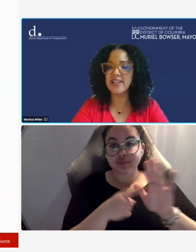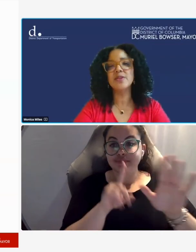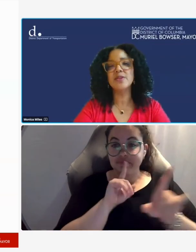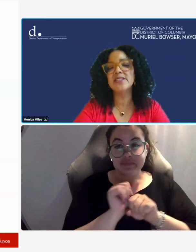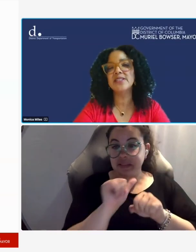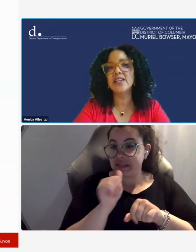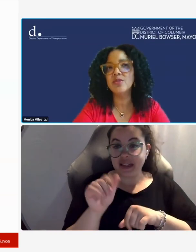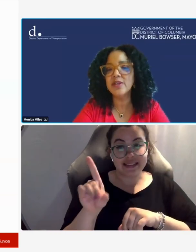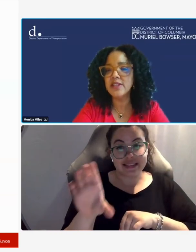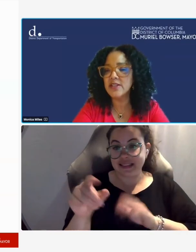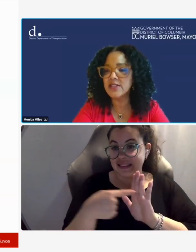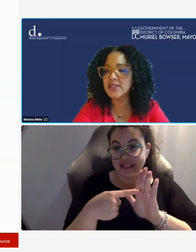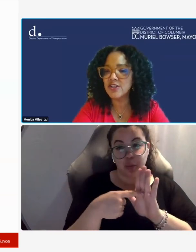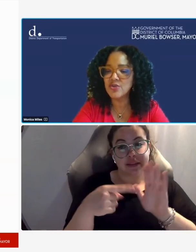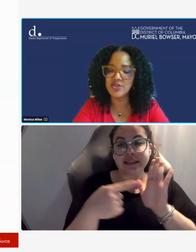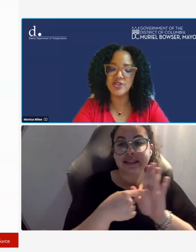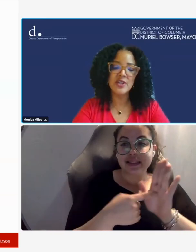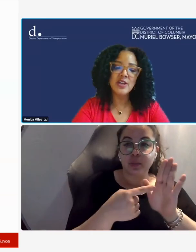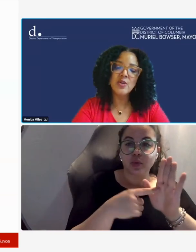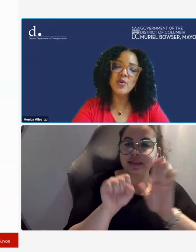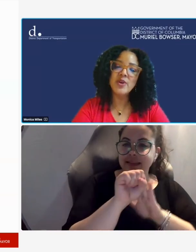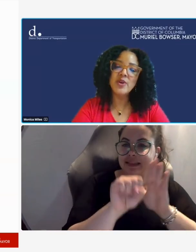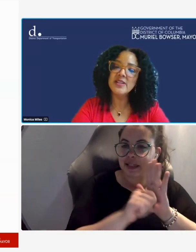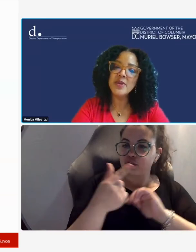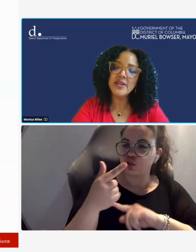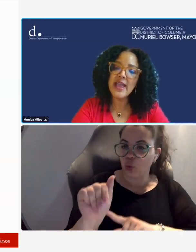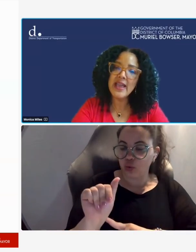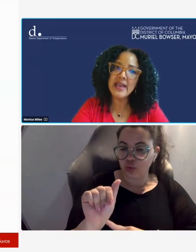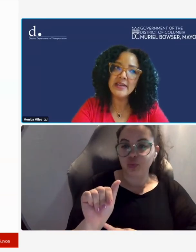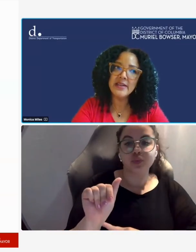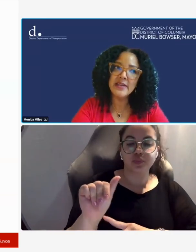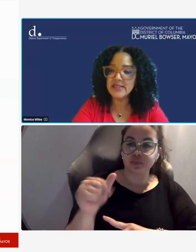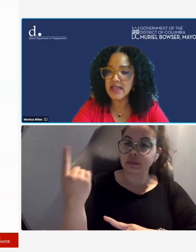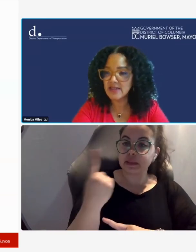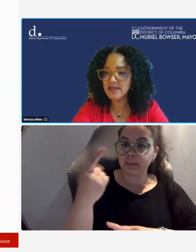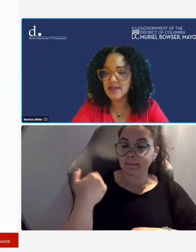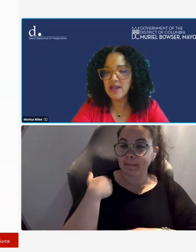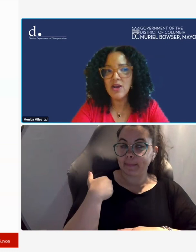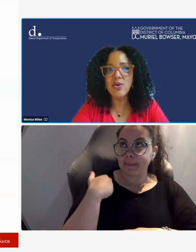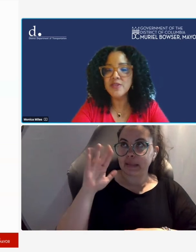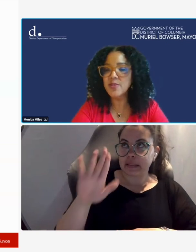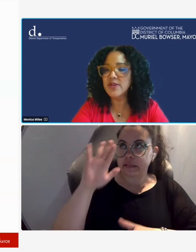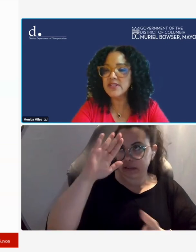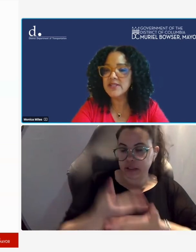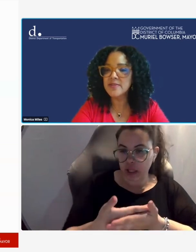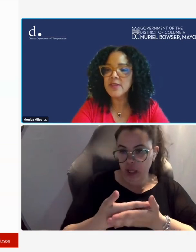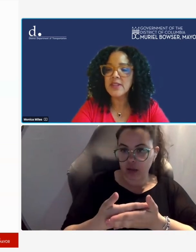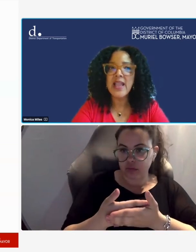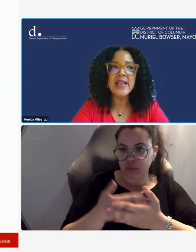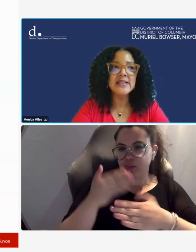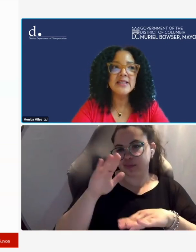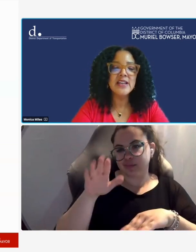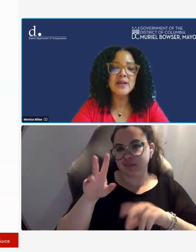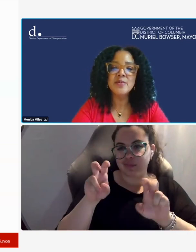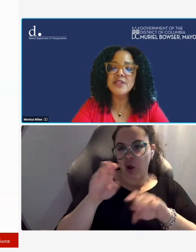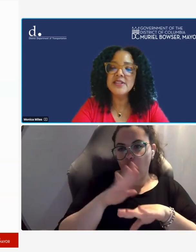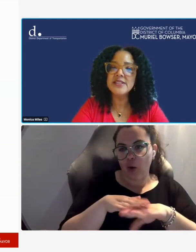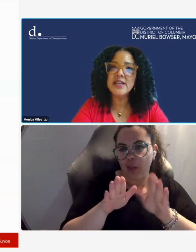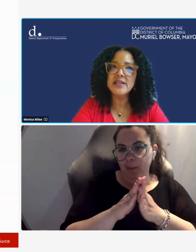it's an example in the state of georgia where somebody had his son on the books and um the son